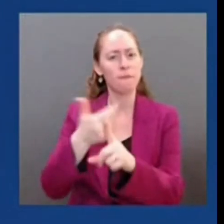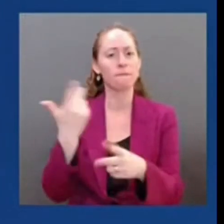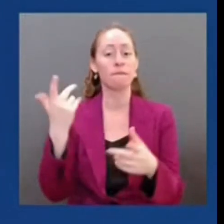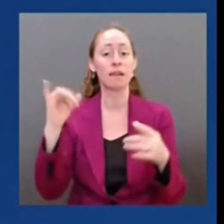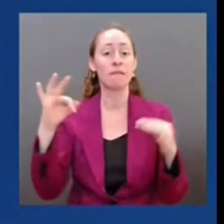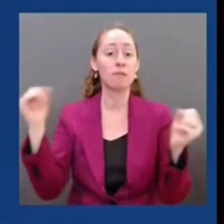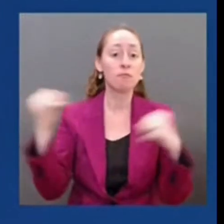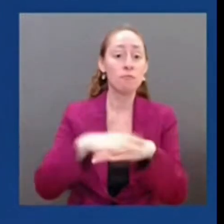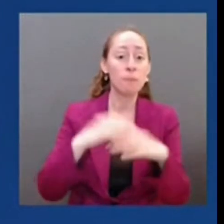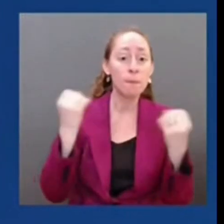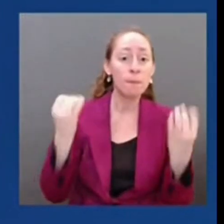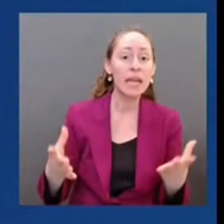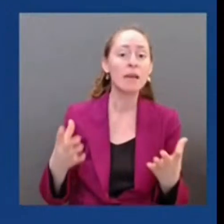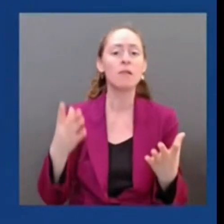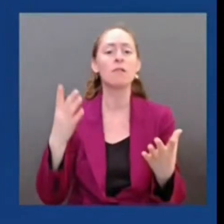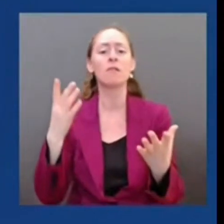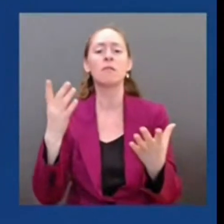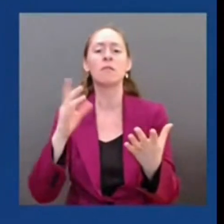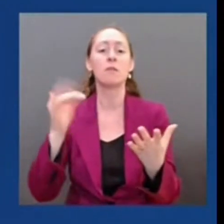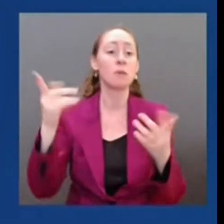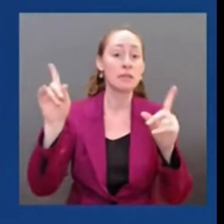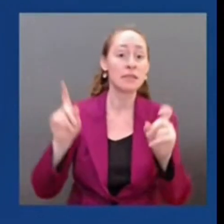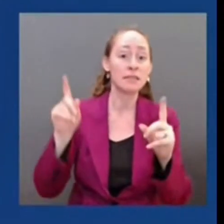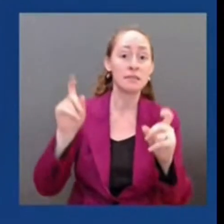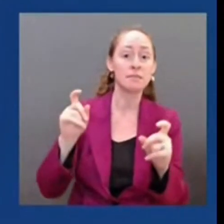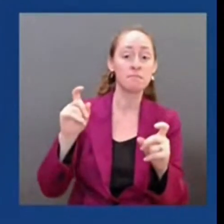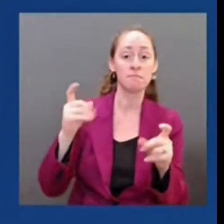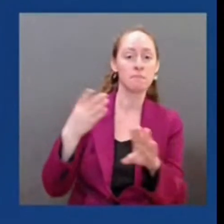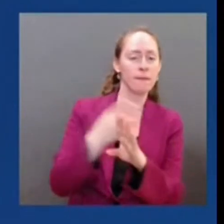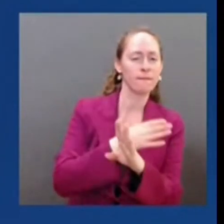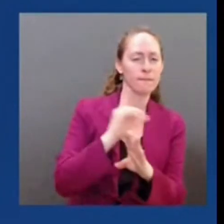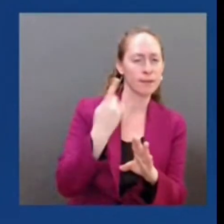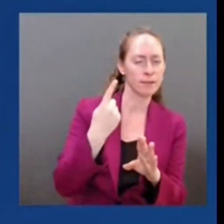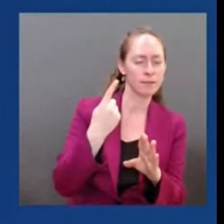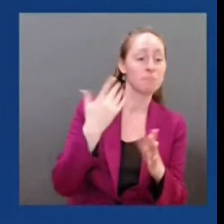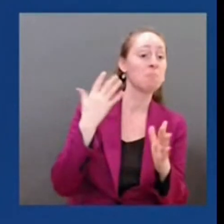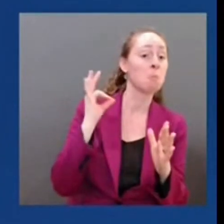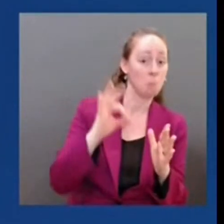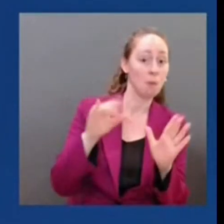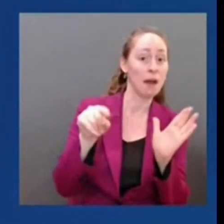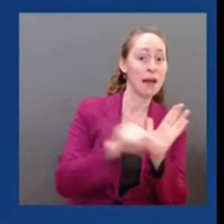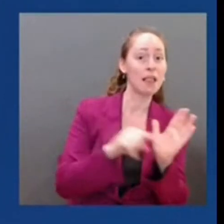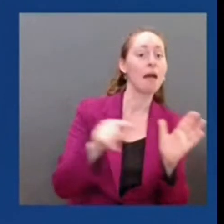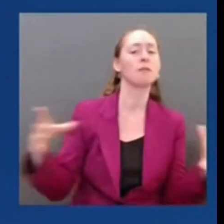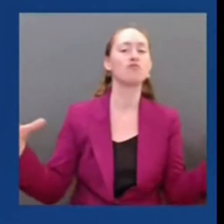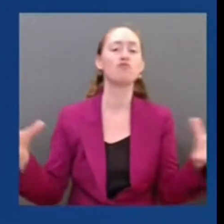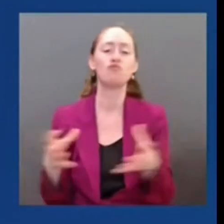AVOIDING CROWDS, WEARING A MASK, AND INCREASING TESTING, ESPECIALLY BEFORE GATHERING